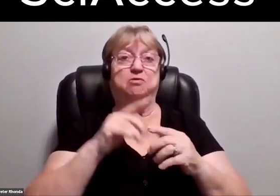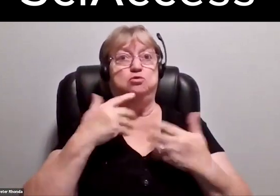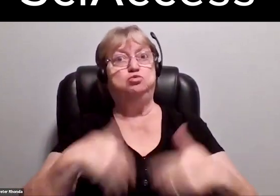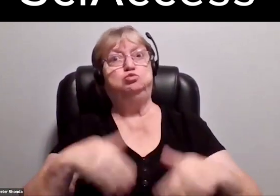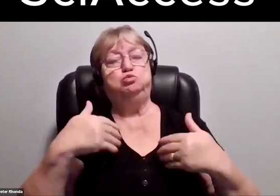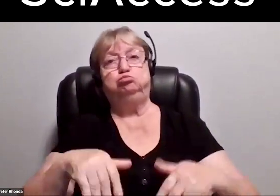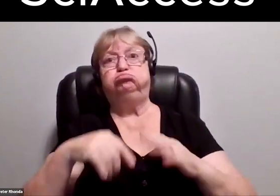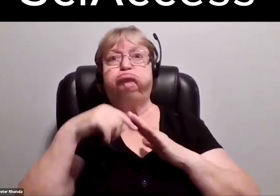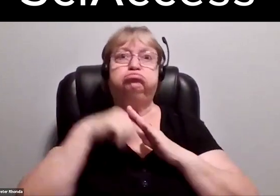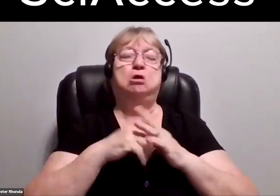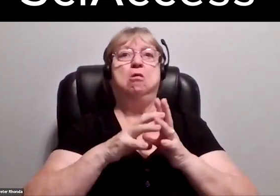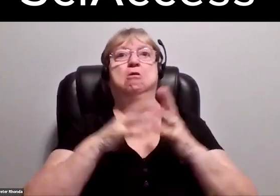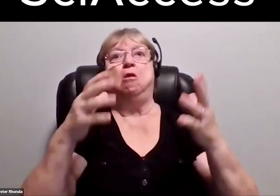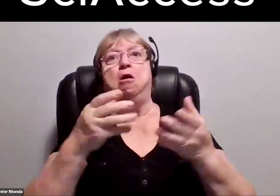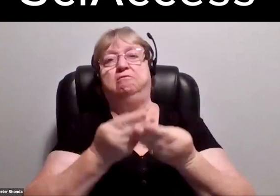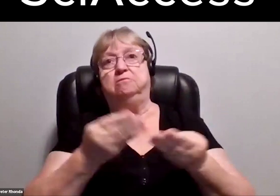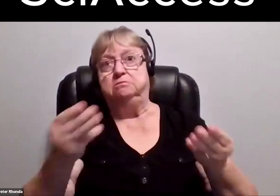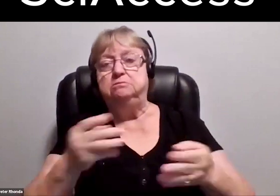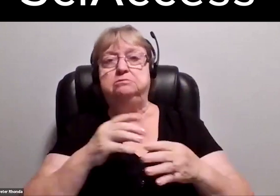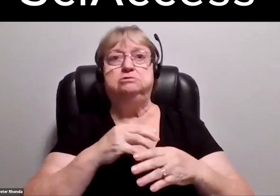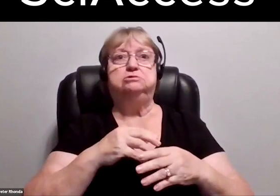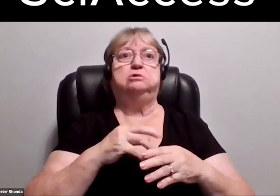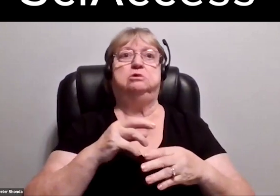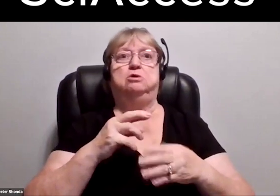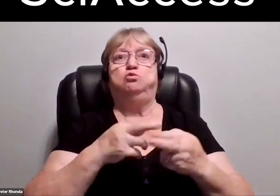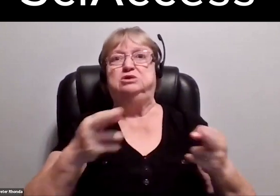and so many materials must be developed from scratch.